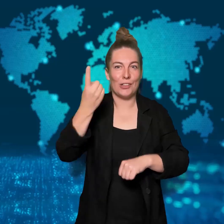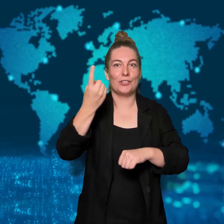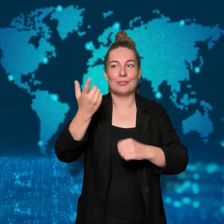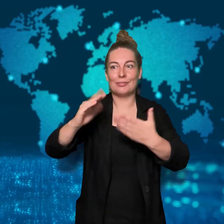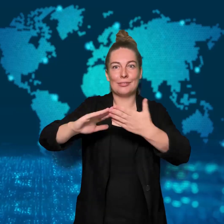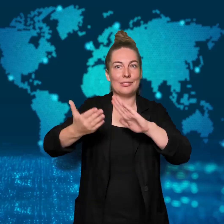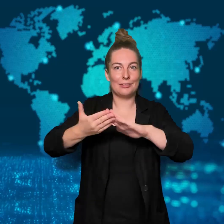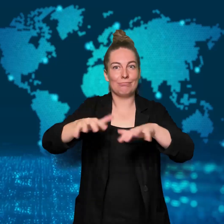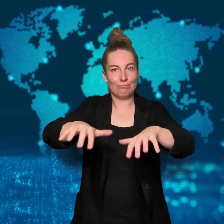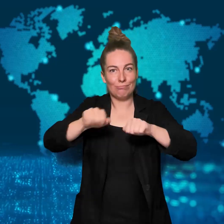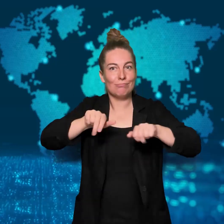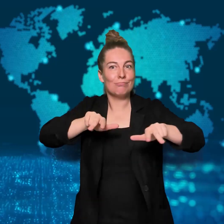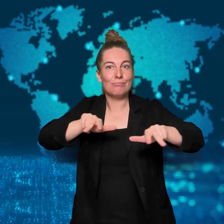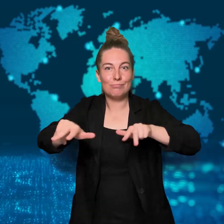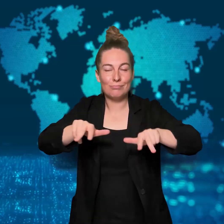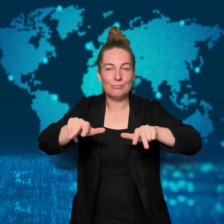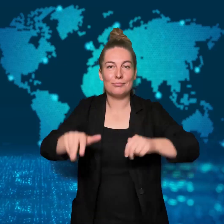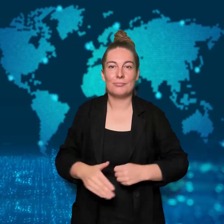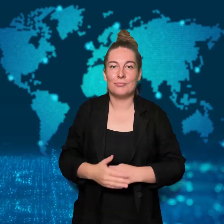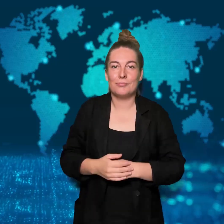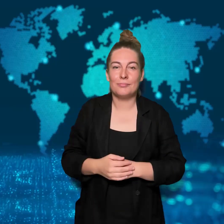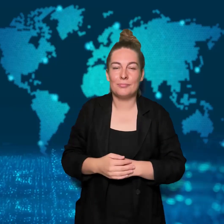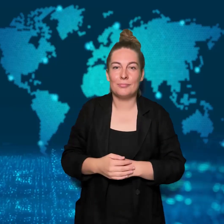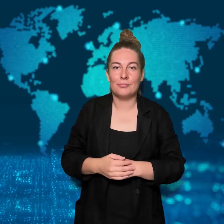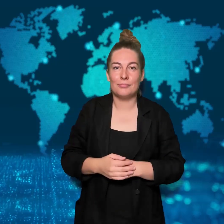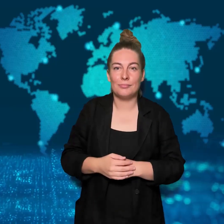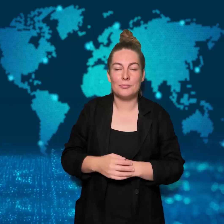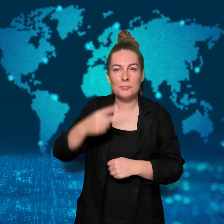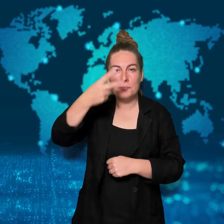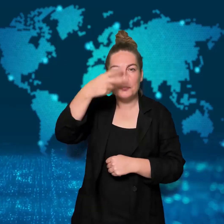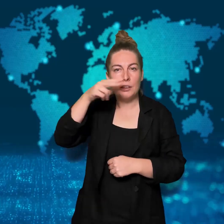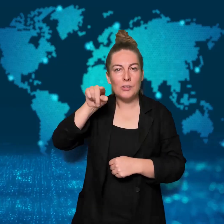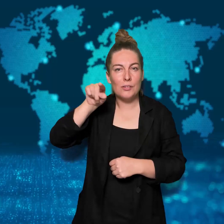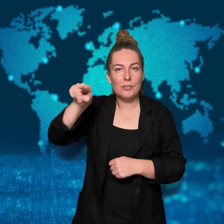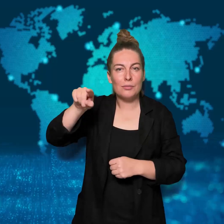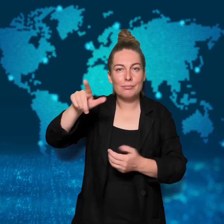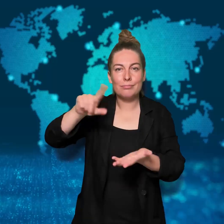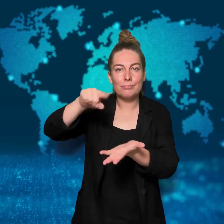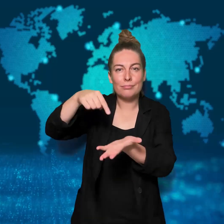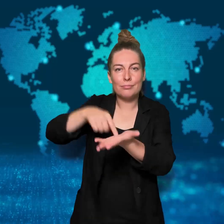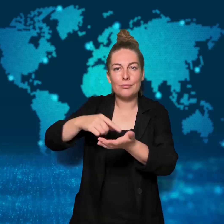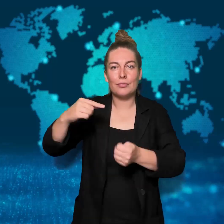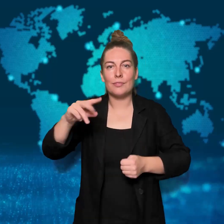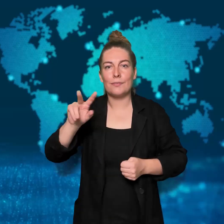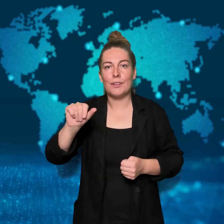Hong Kong is one of the host cities.